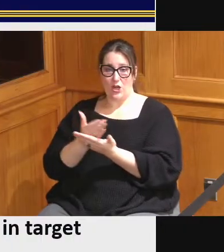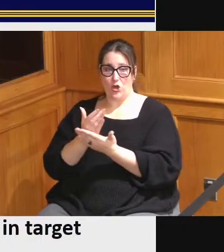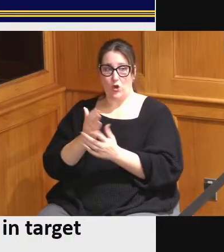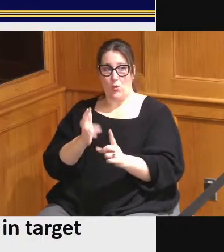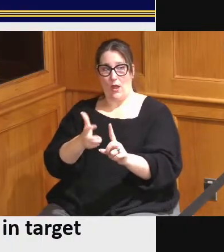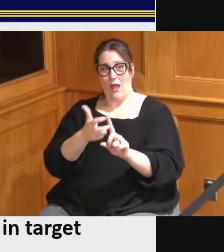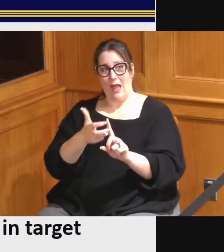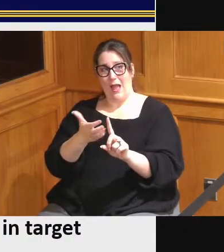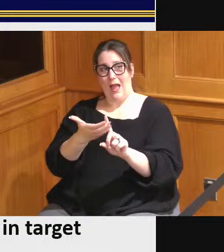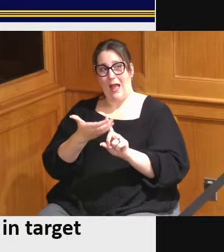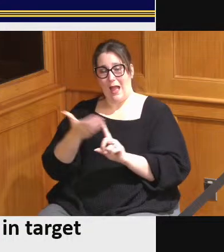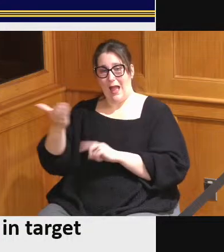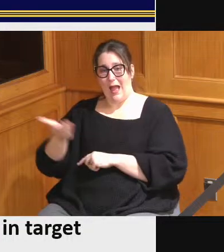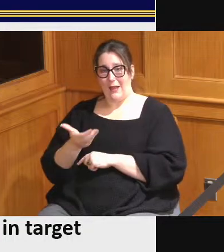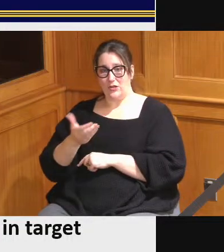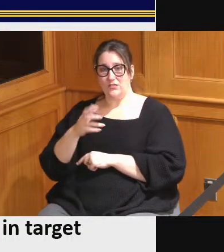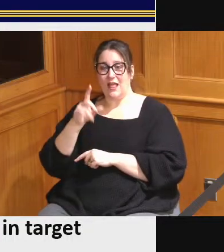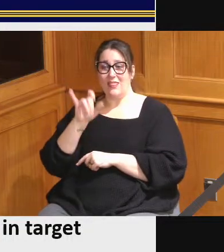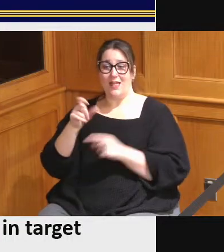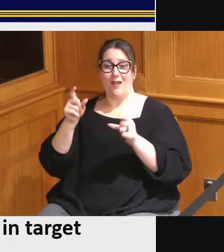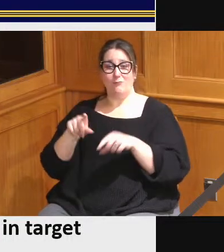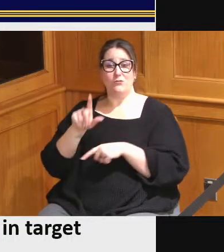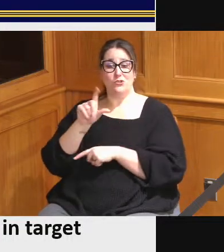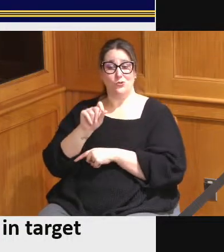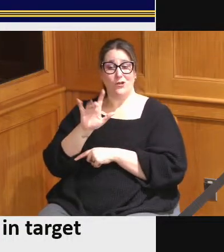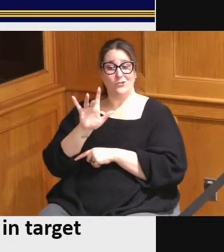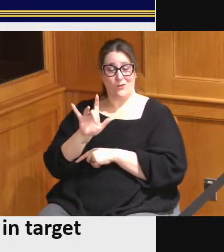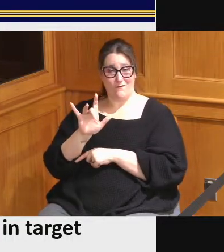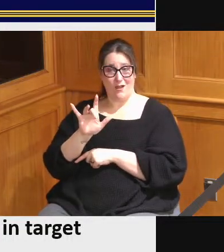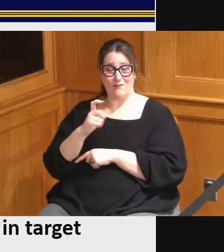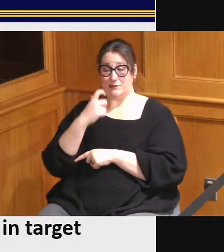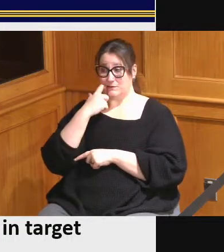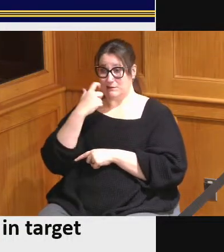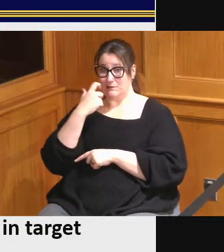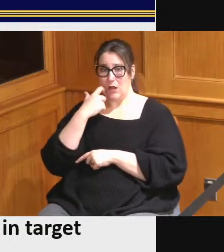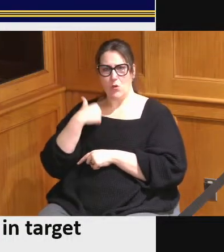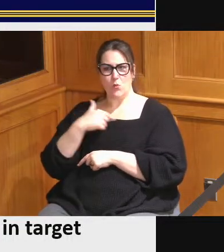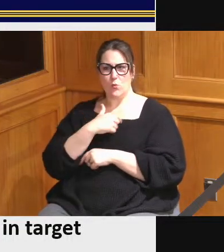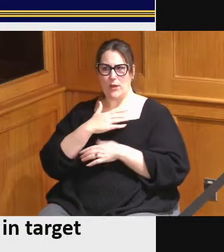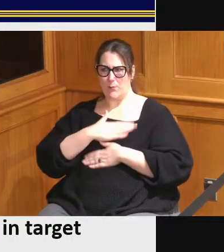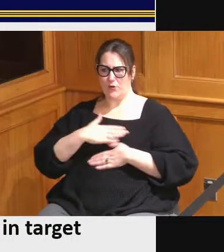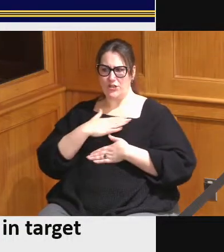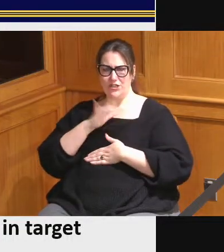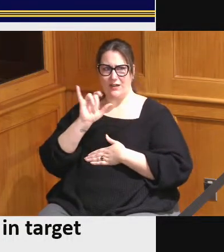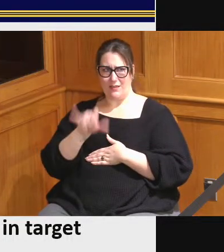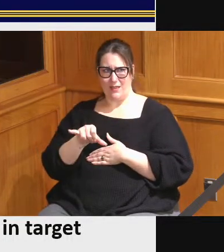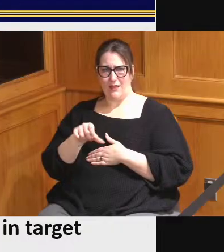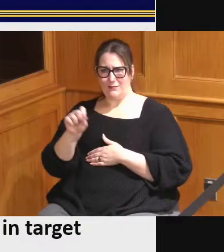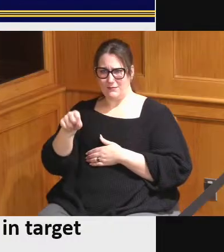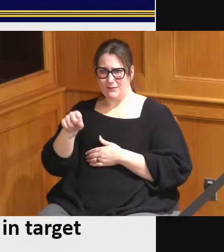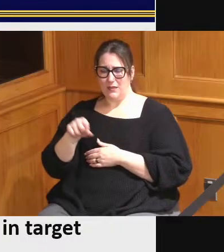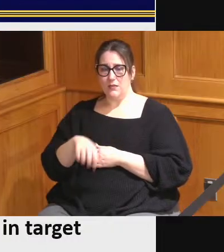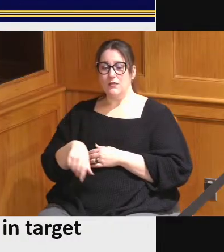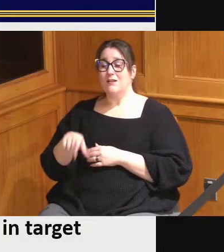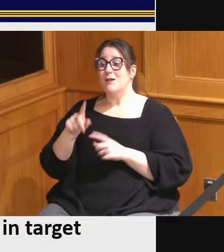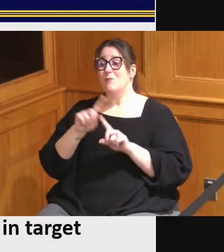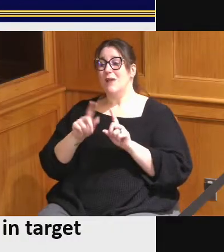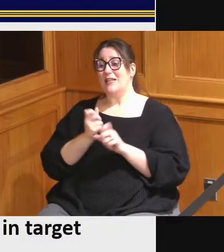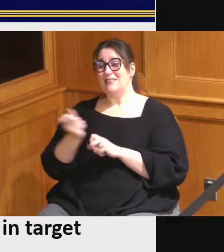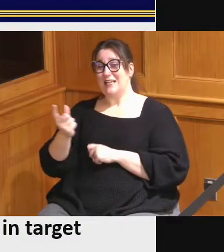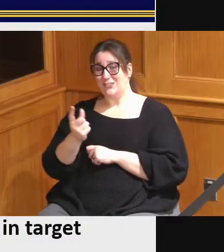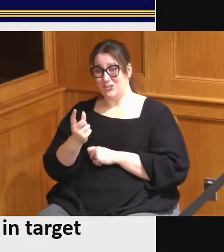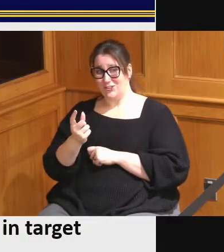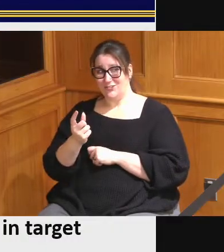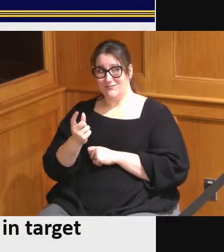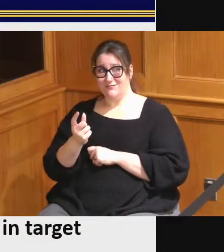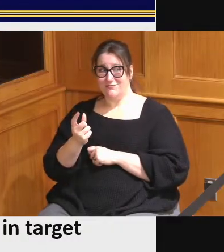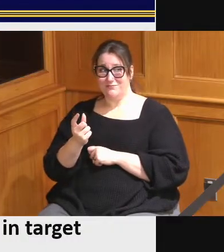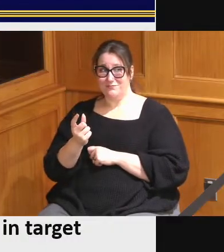That happened in 2025 and that was very recent and of course we appreciate it. 2026 brings to us